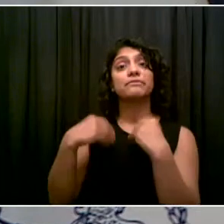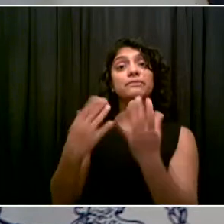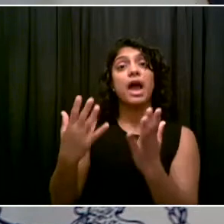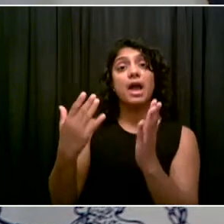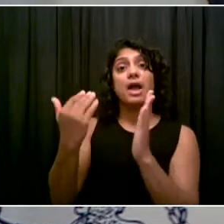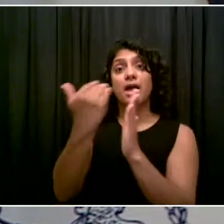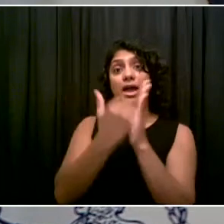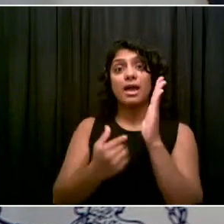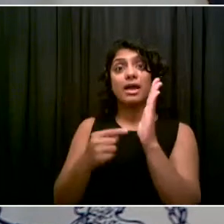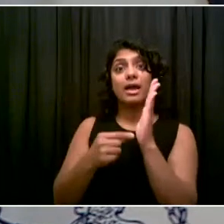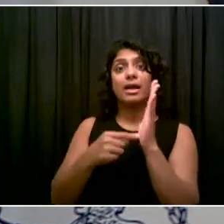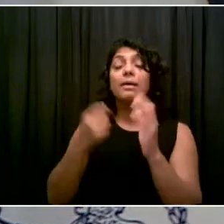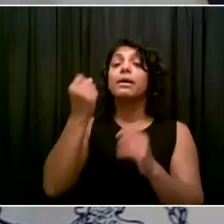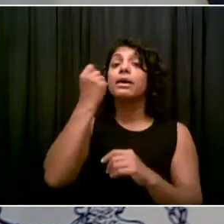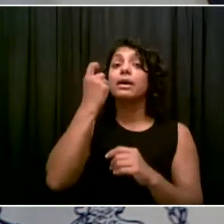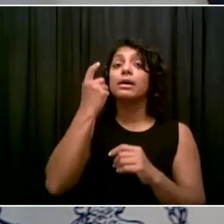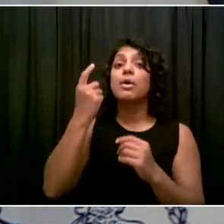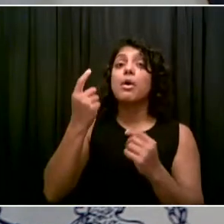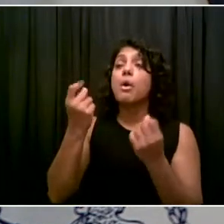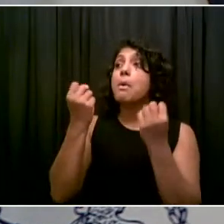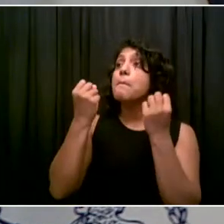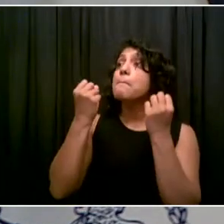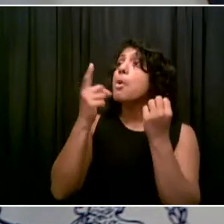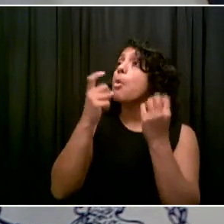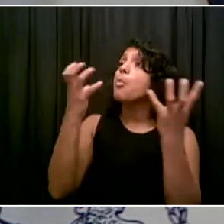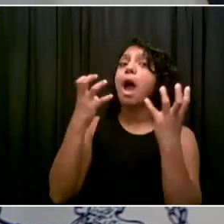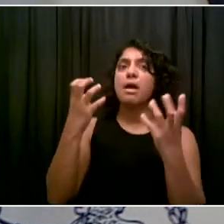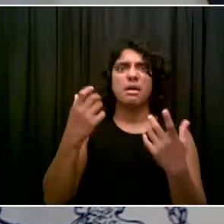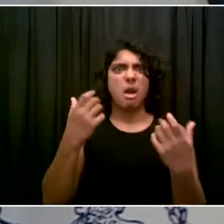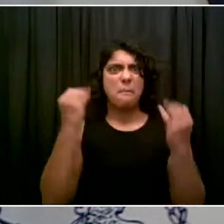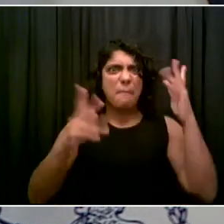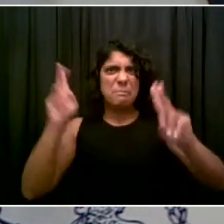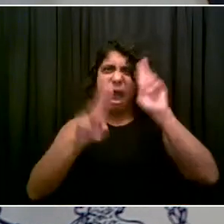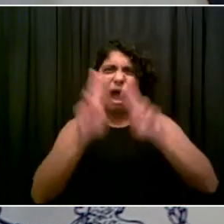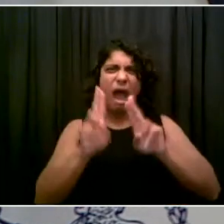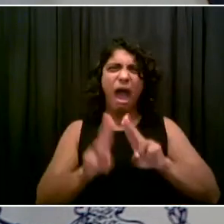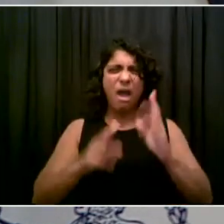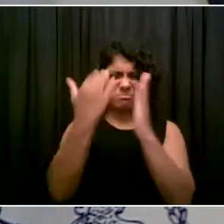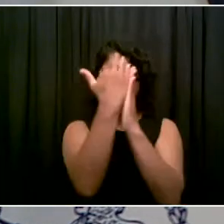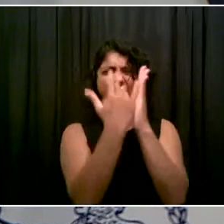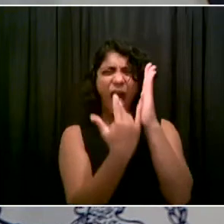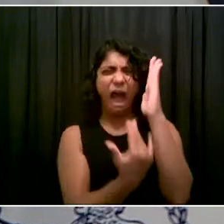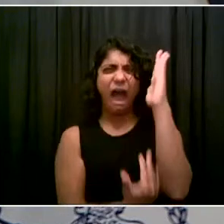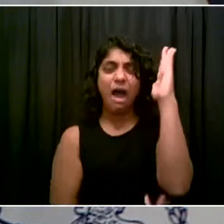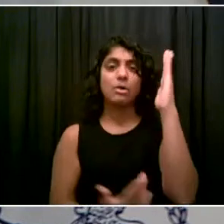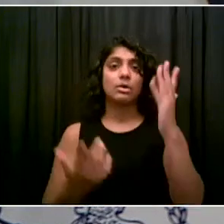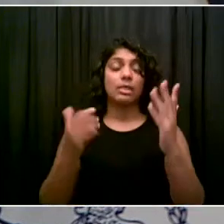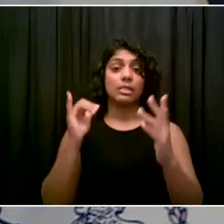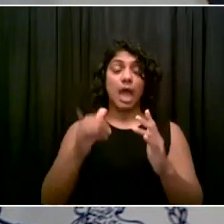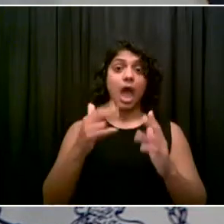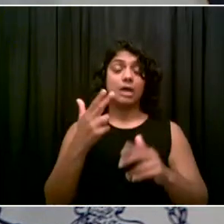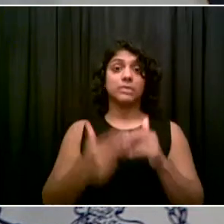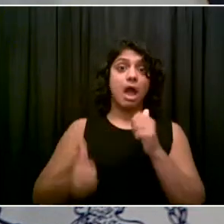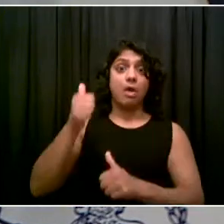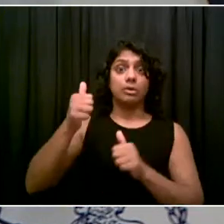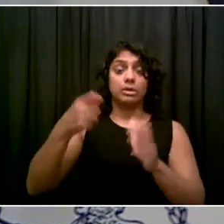SOME THINGTHS AT ERIC WIL LNED E TO BE WORKED OUT. E WALSO SAW GHIH LEVEL DEMAND AND A LOT OF DESIRE